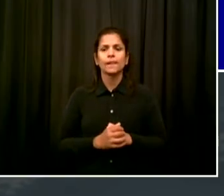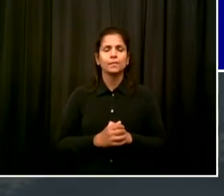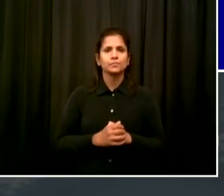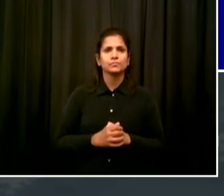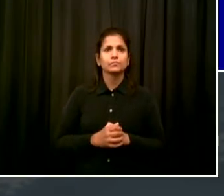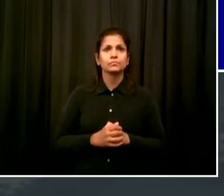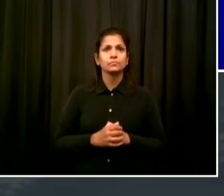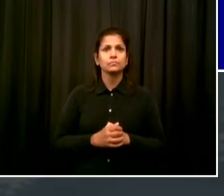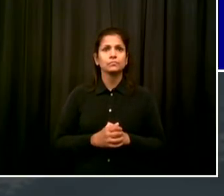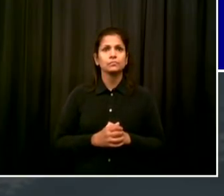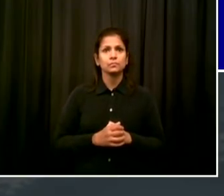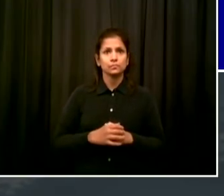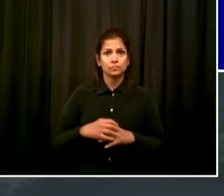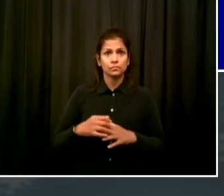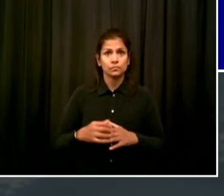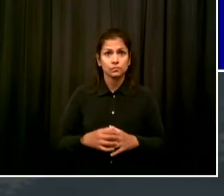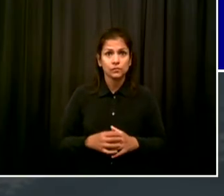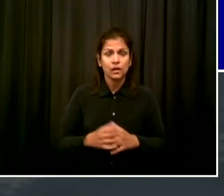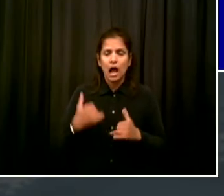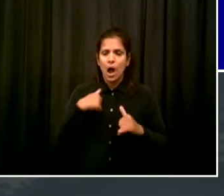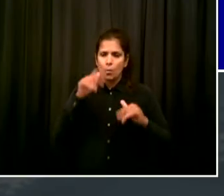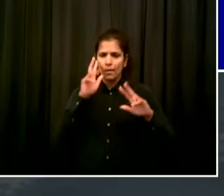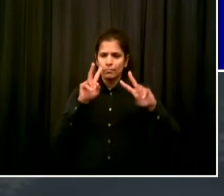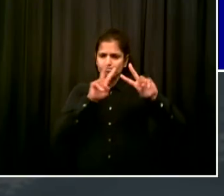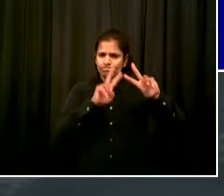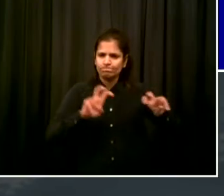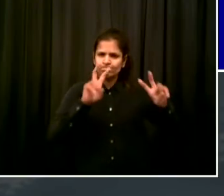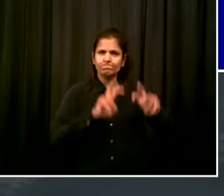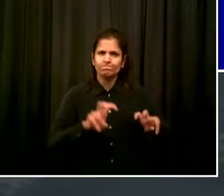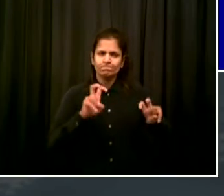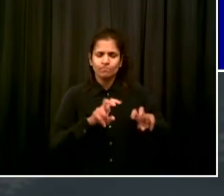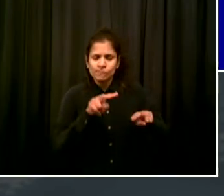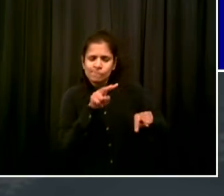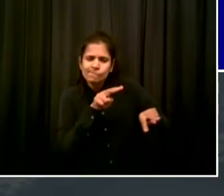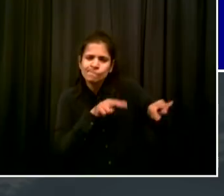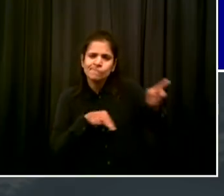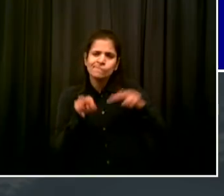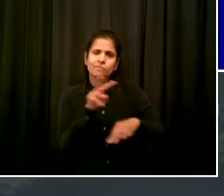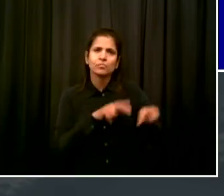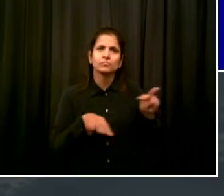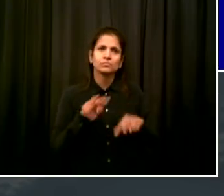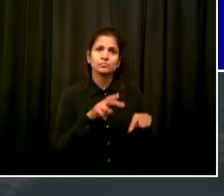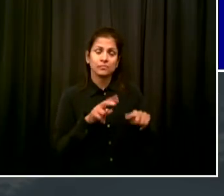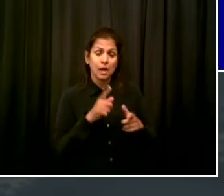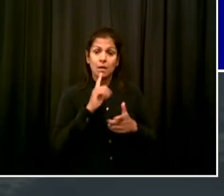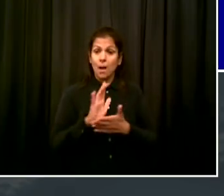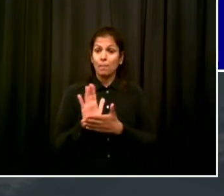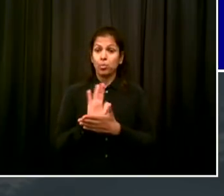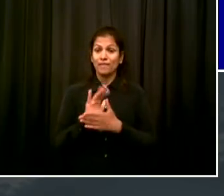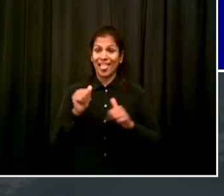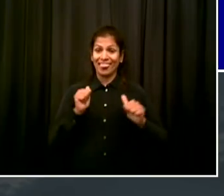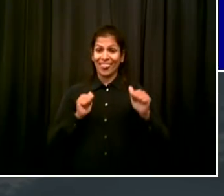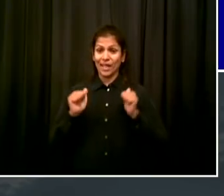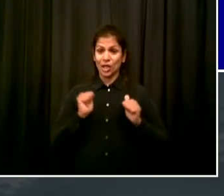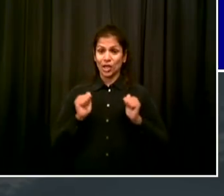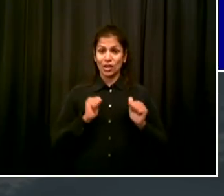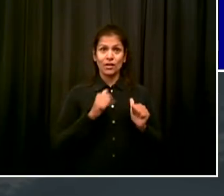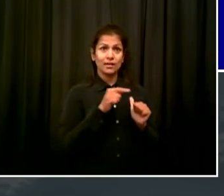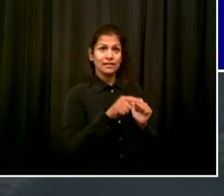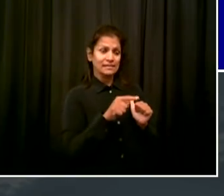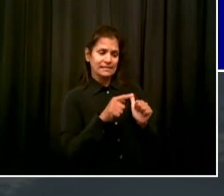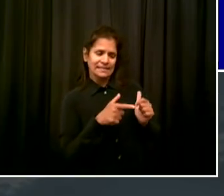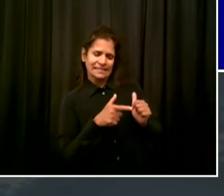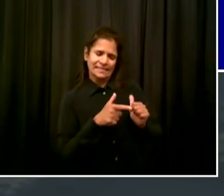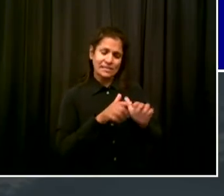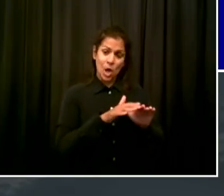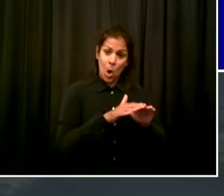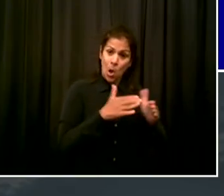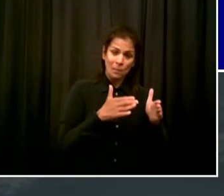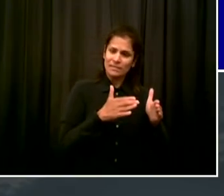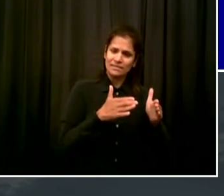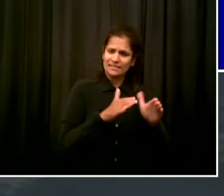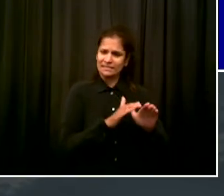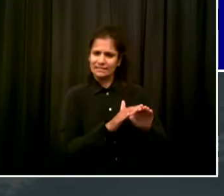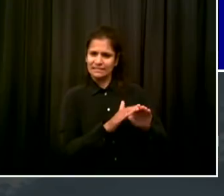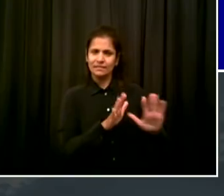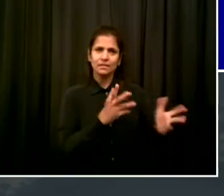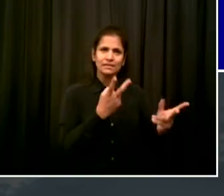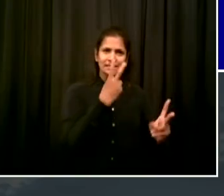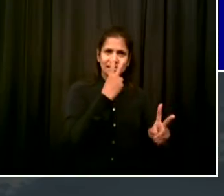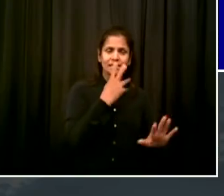RERISTCTIONS .